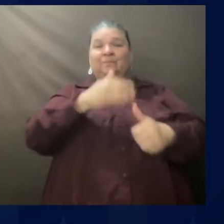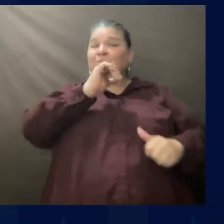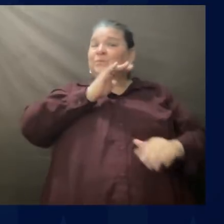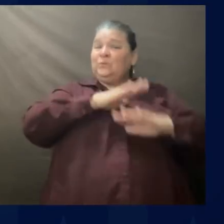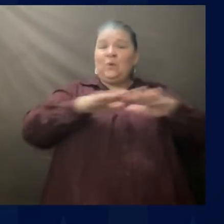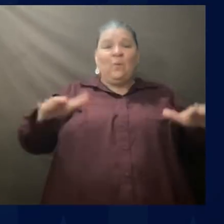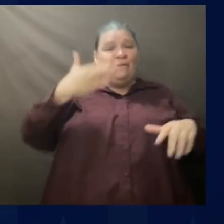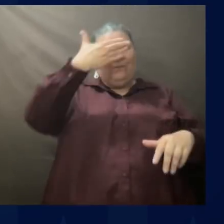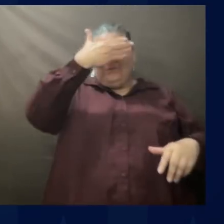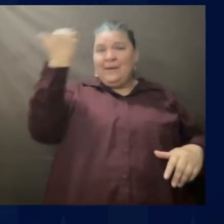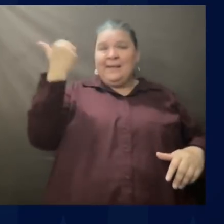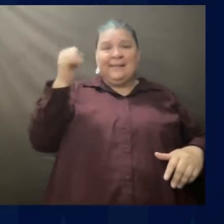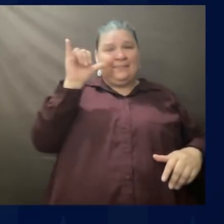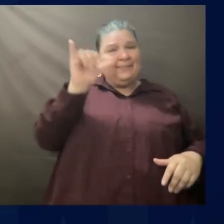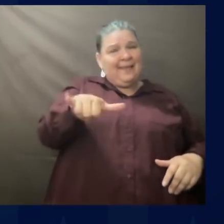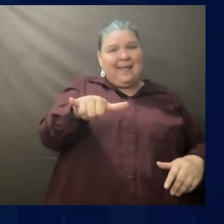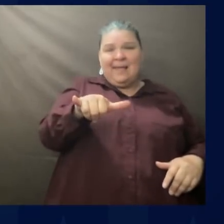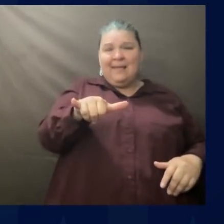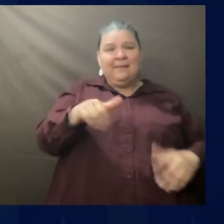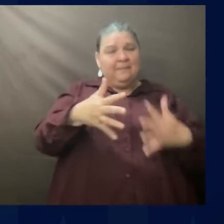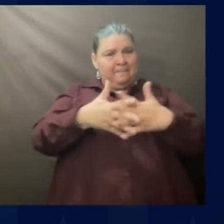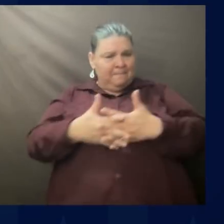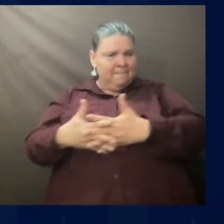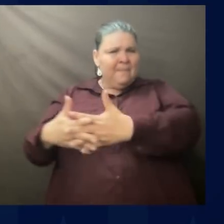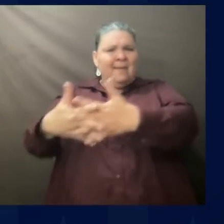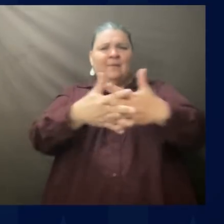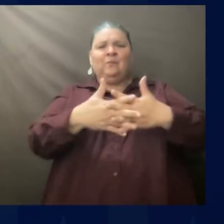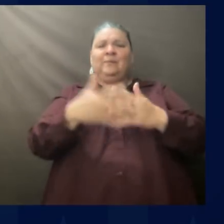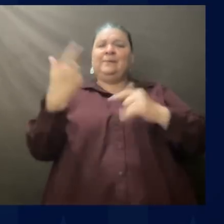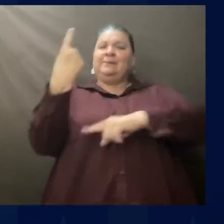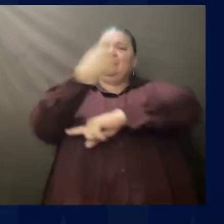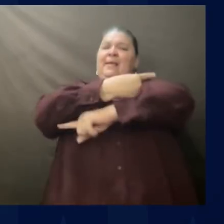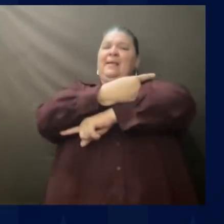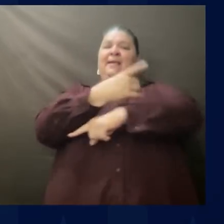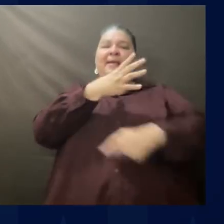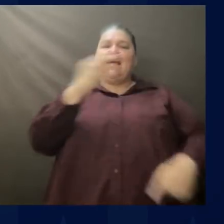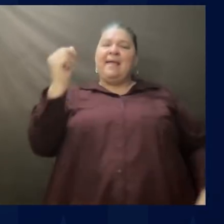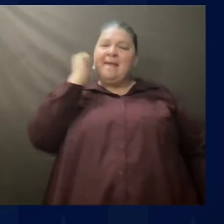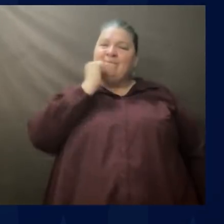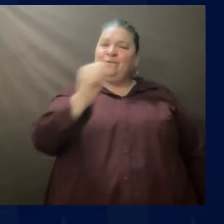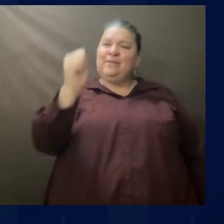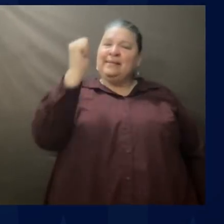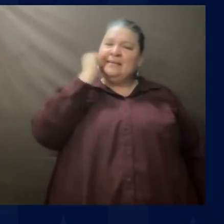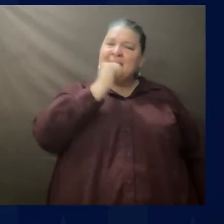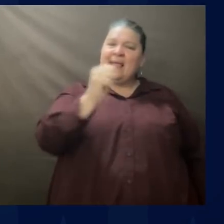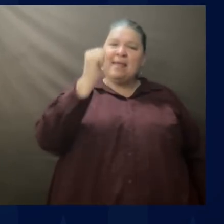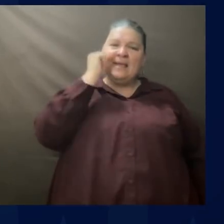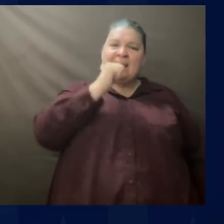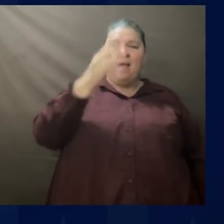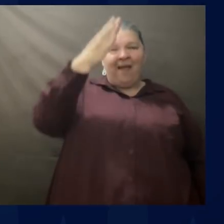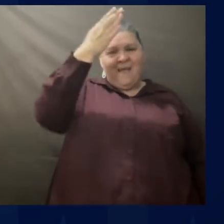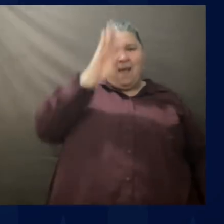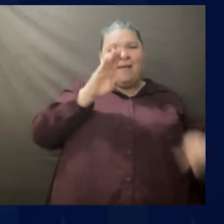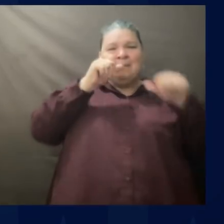So on this day, every day, may God bless our fallen and the cause for which they gave their all.